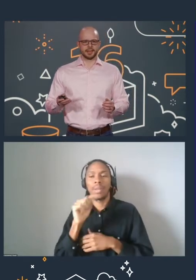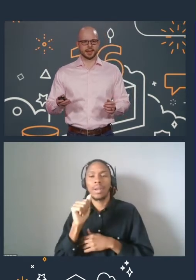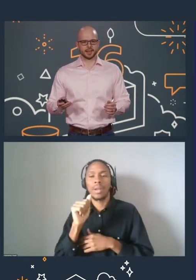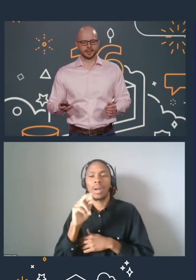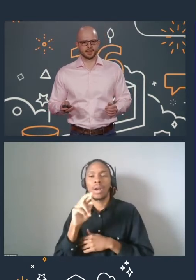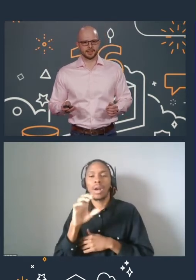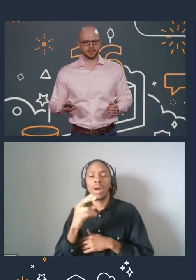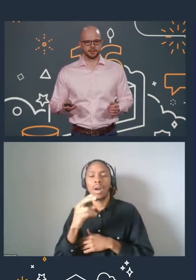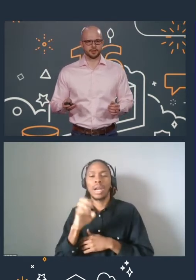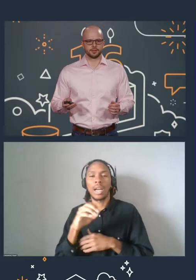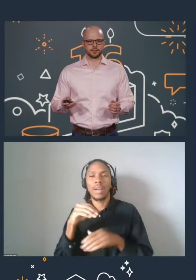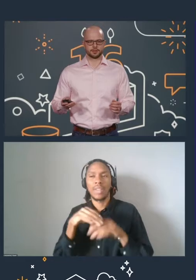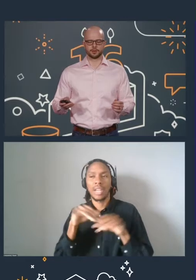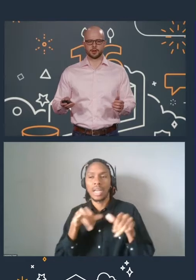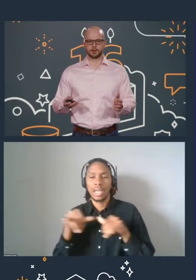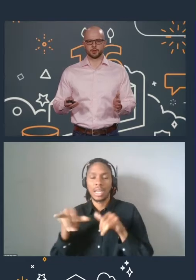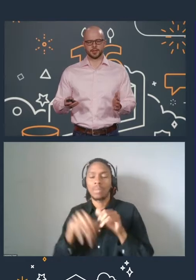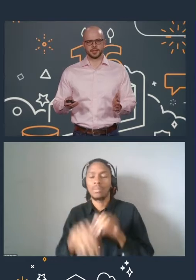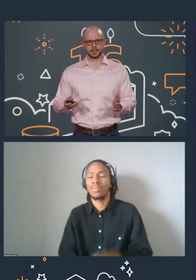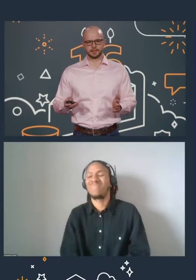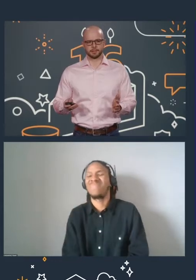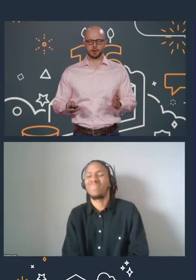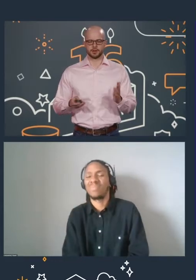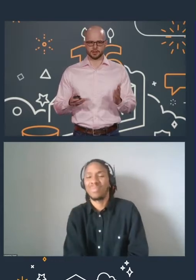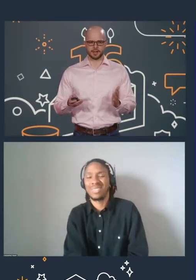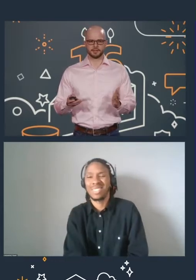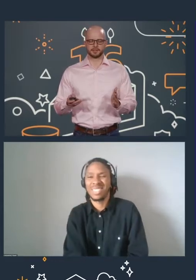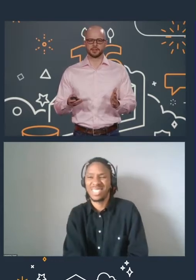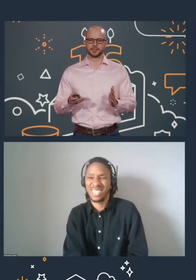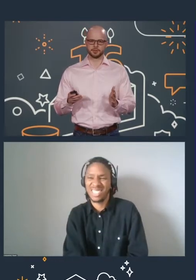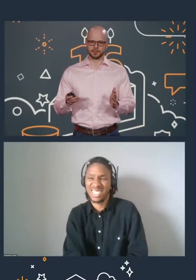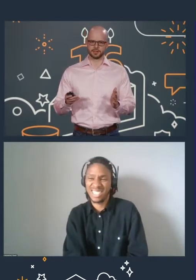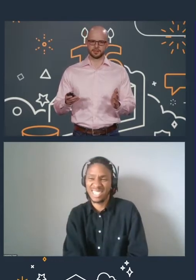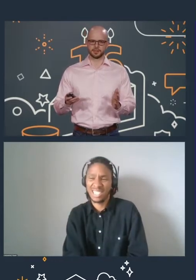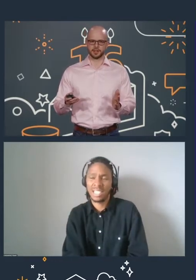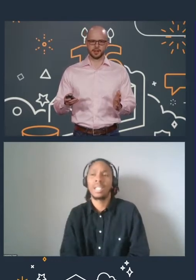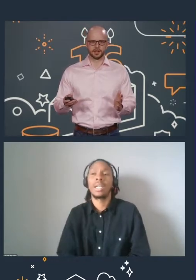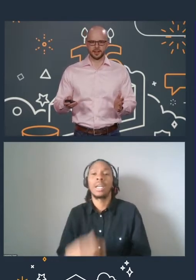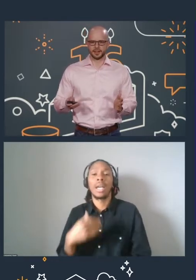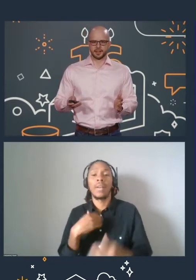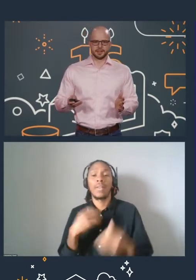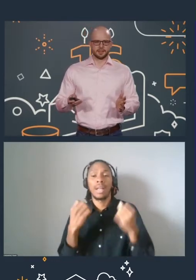And so there are really, while there are a lot of different use cases here,